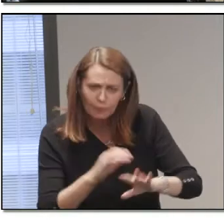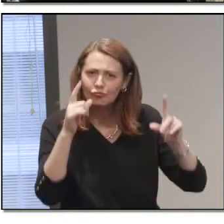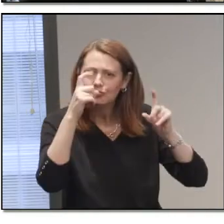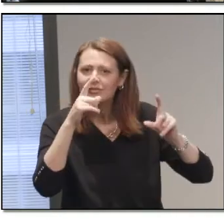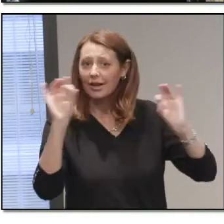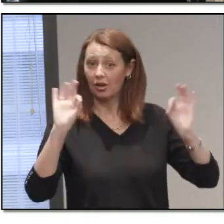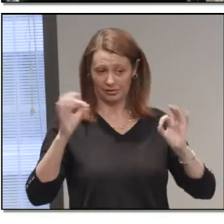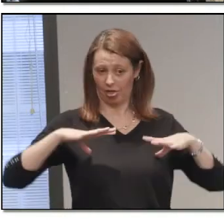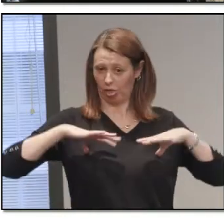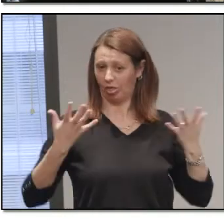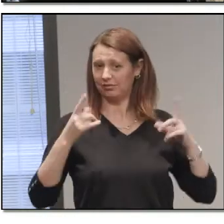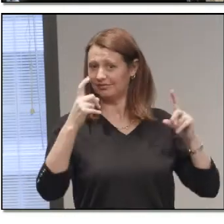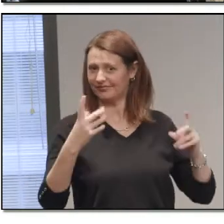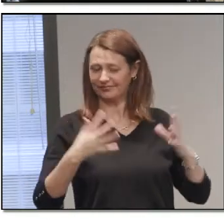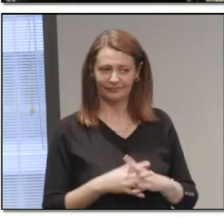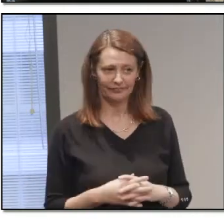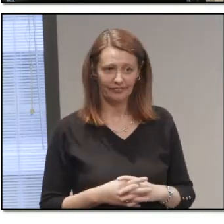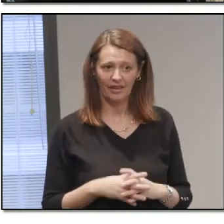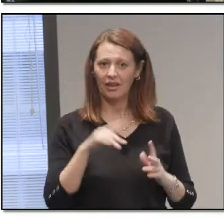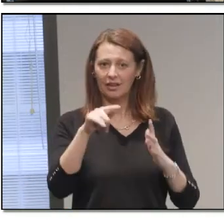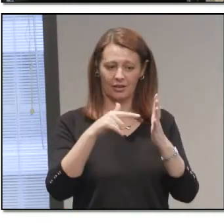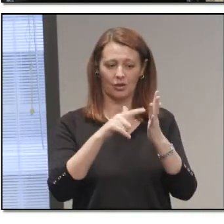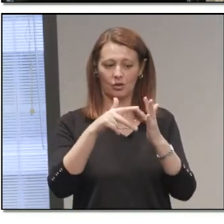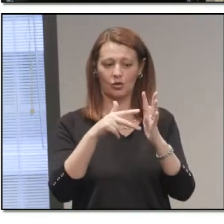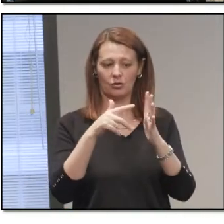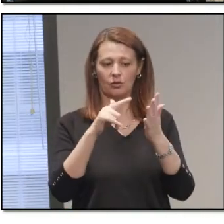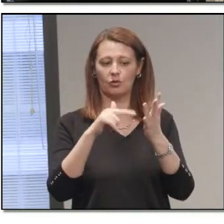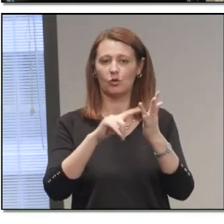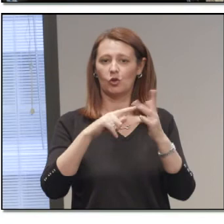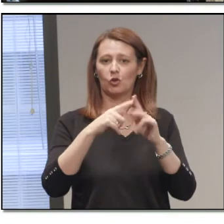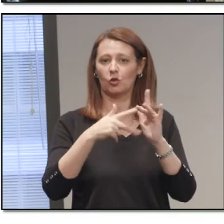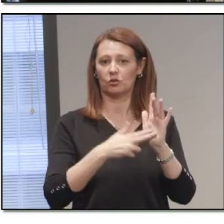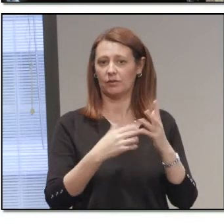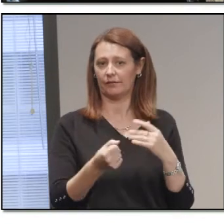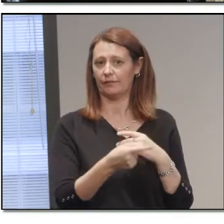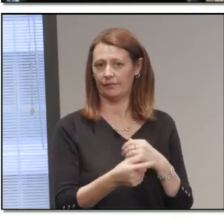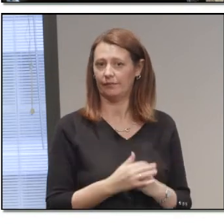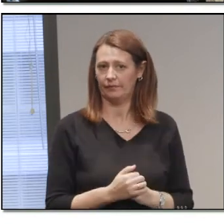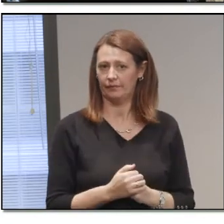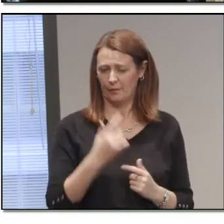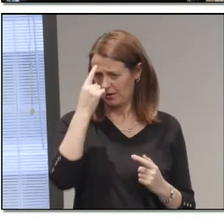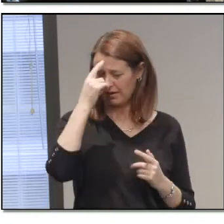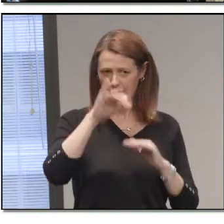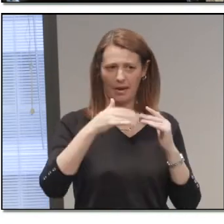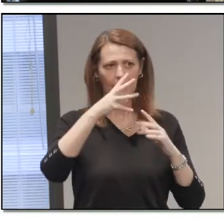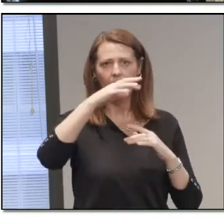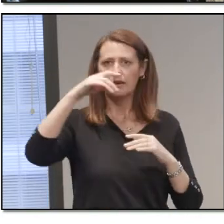and that's where all the toxicants are. When we think about airborne pollutants or toxicants